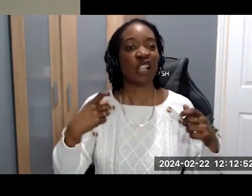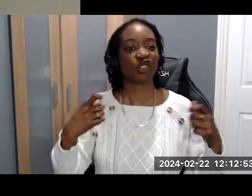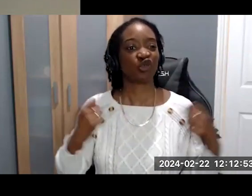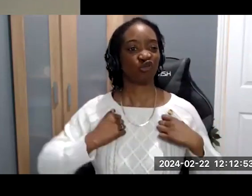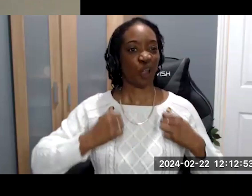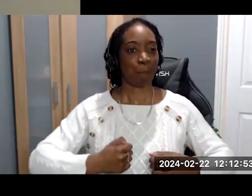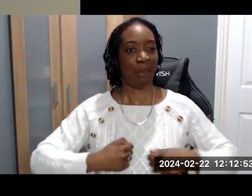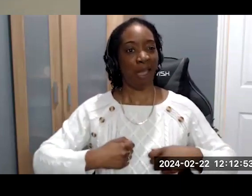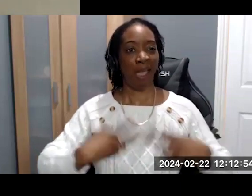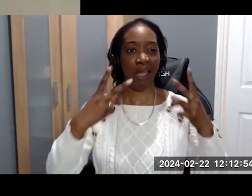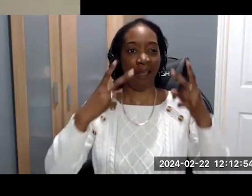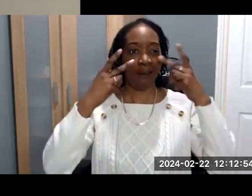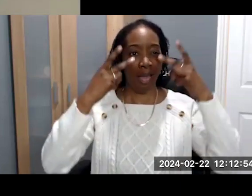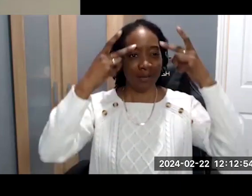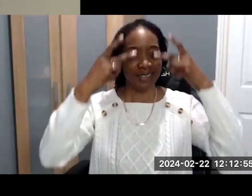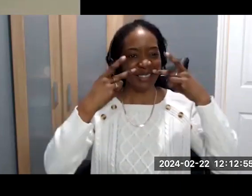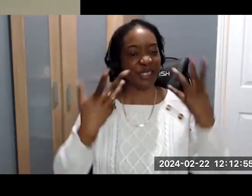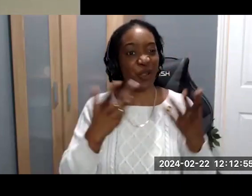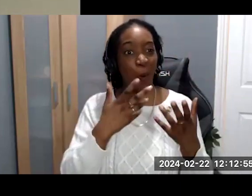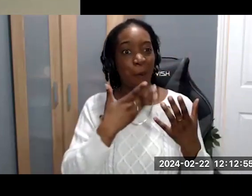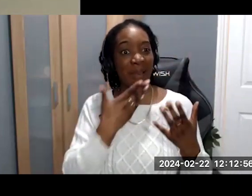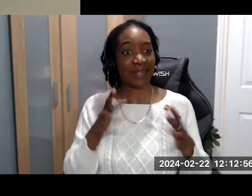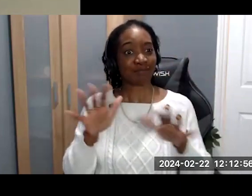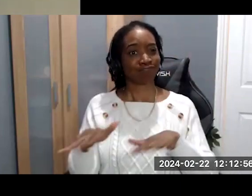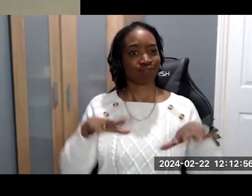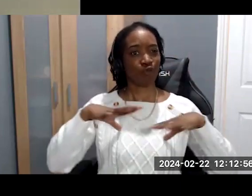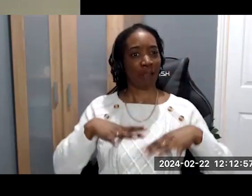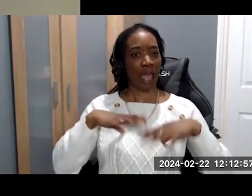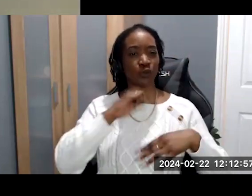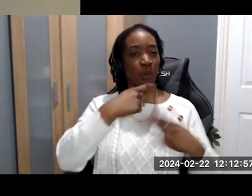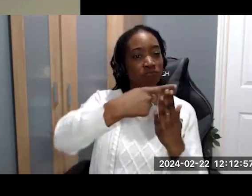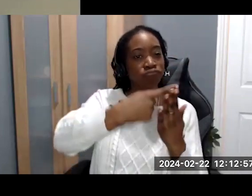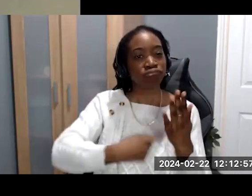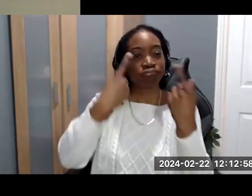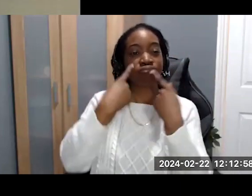settle in and I'm just going to run through some housekeeping things before we begin.